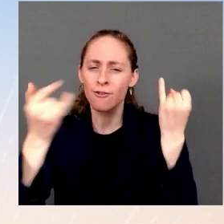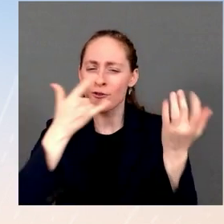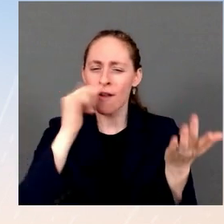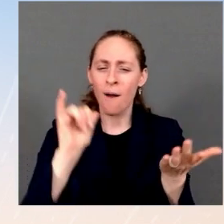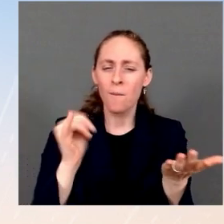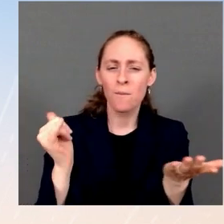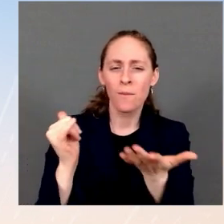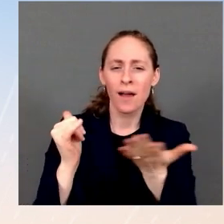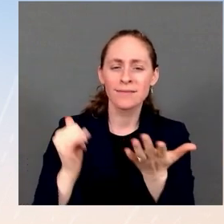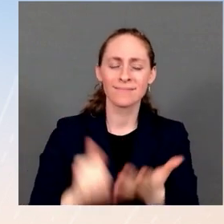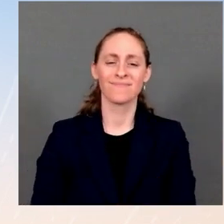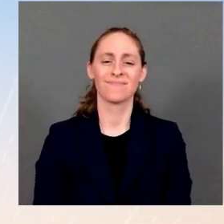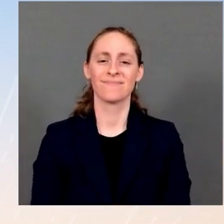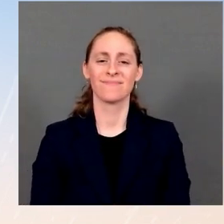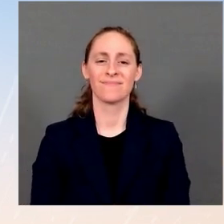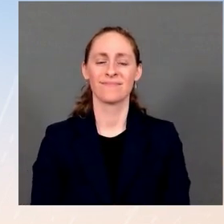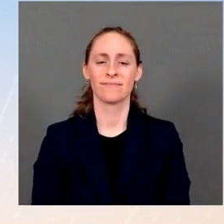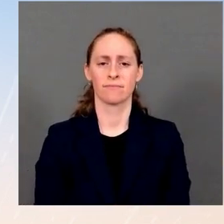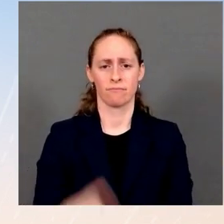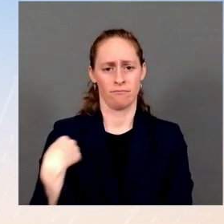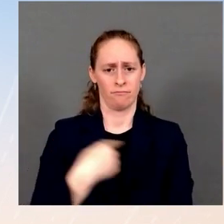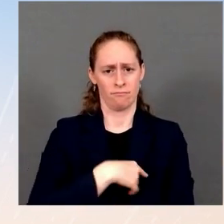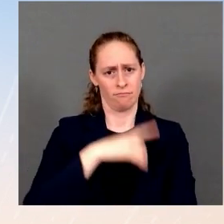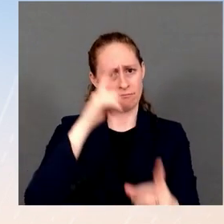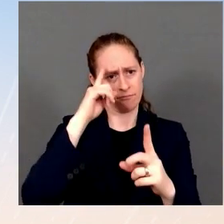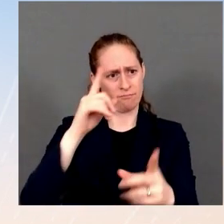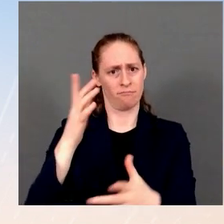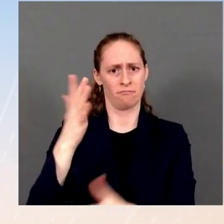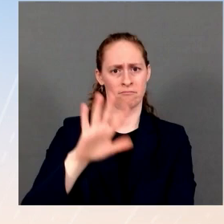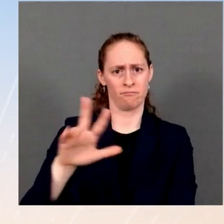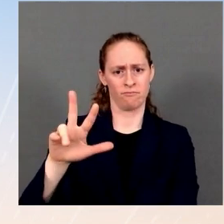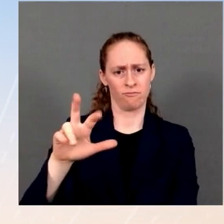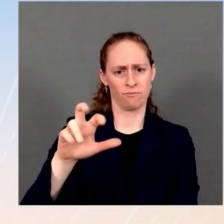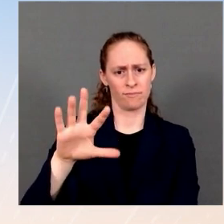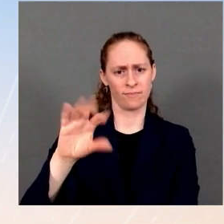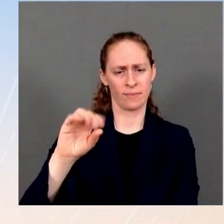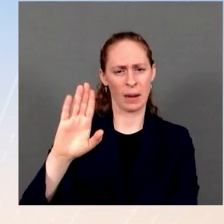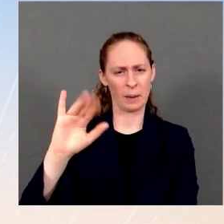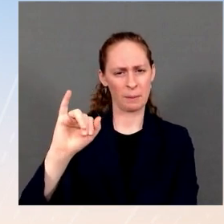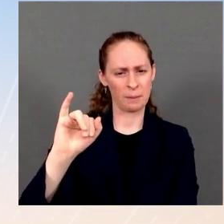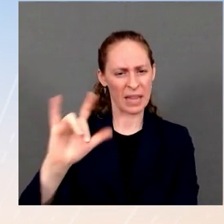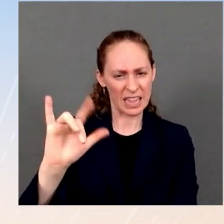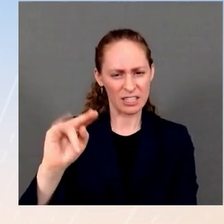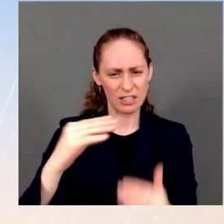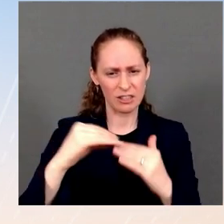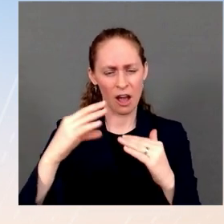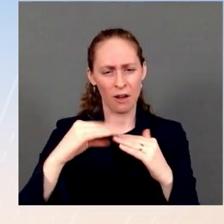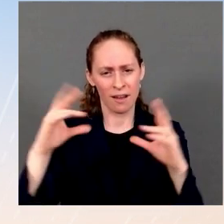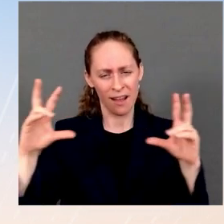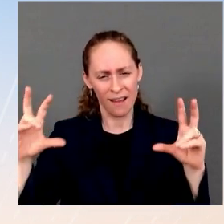We've got folks in Milwaukee who now have $6 million from that ARP funding that's supporting job training